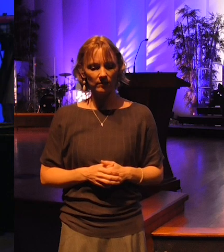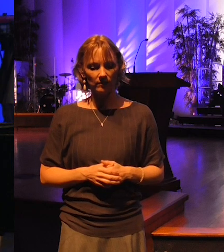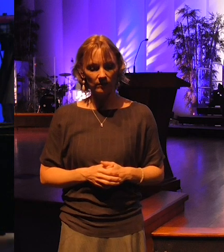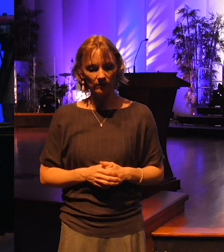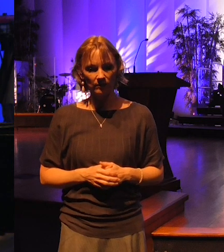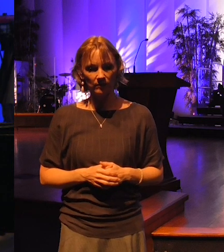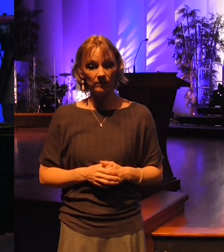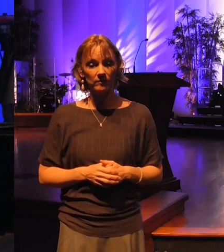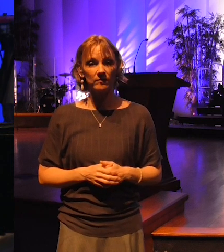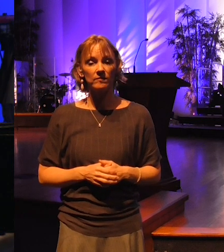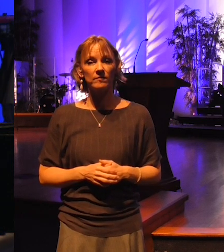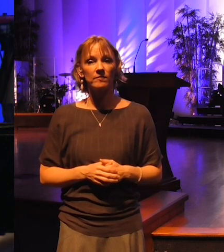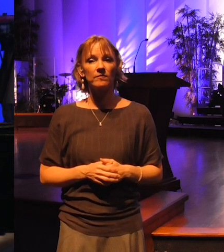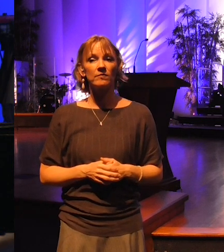because of who I